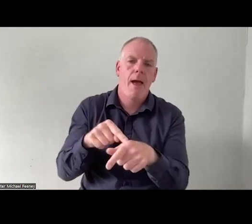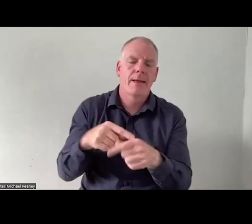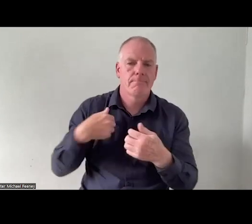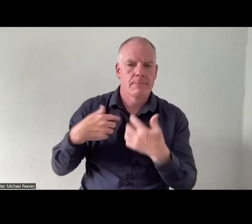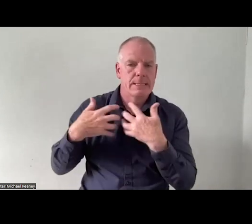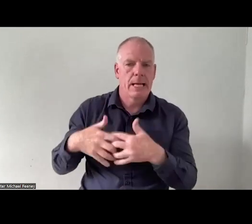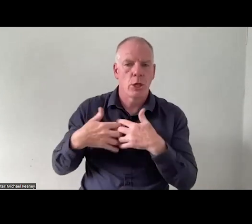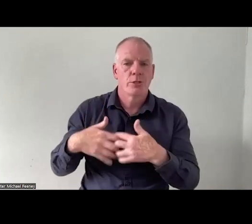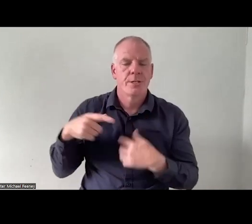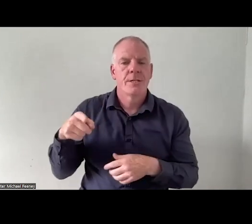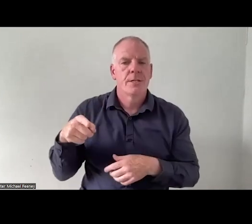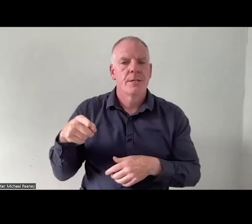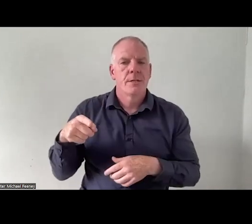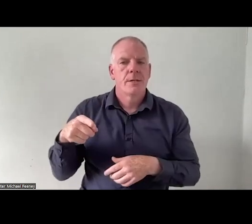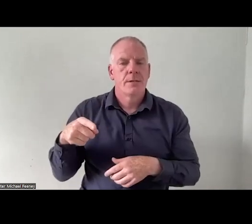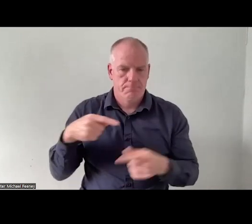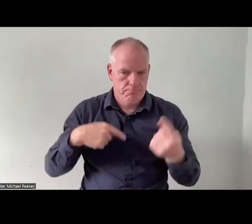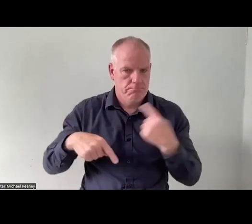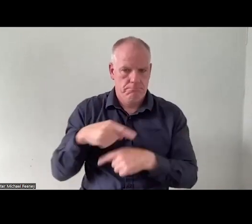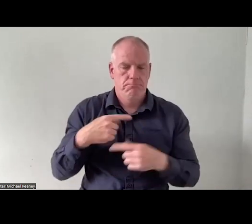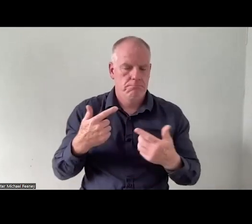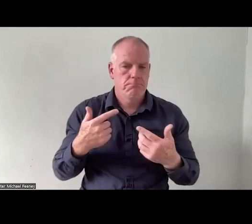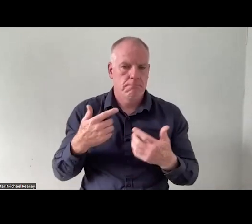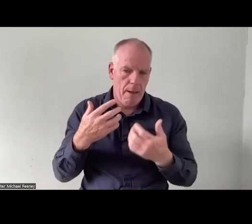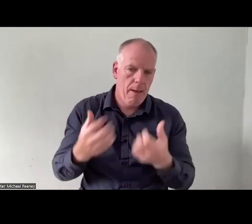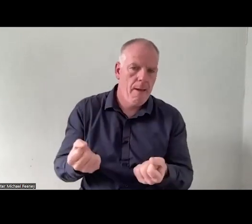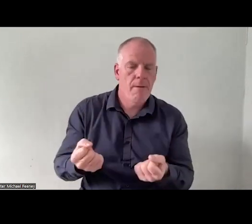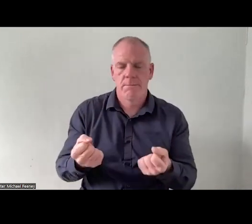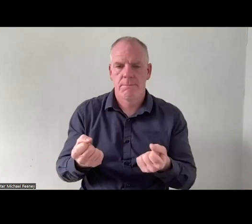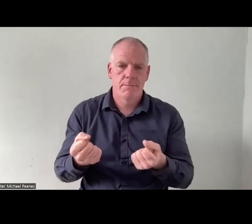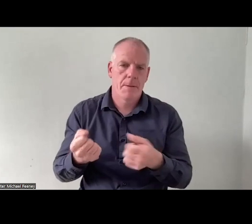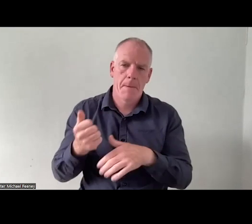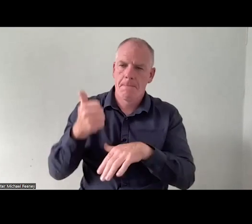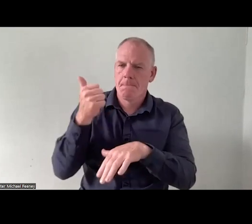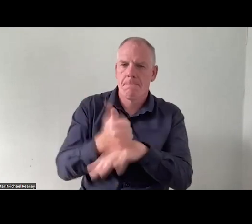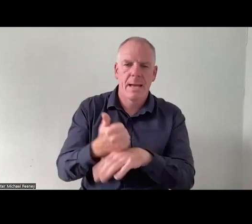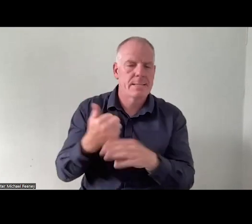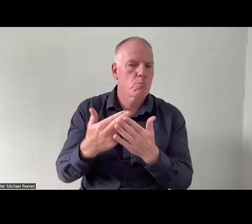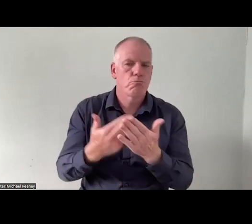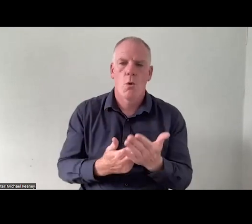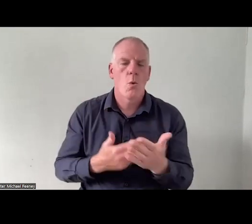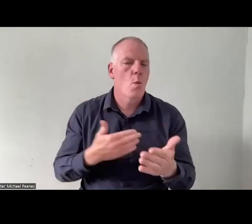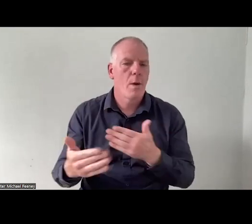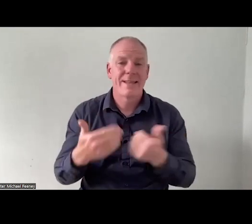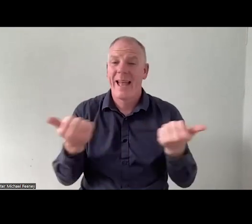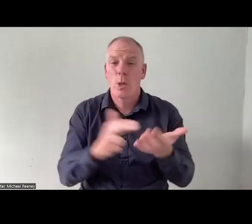And as such, we always have a very baseline rule, and that is that any users of our application